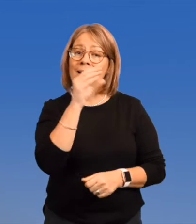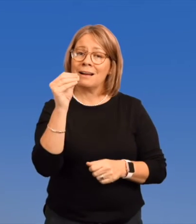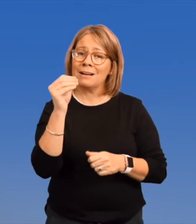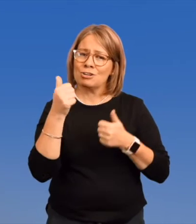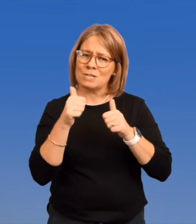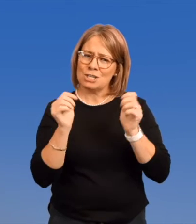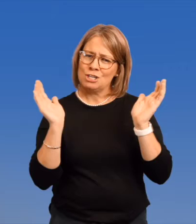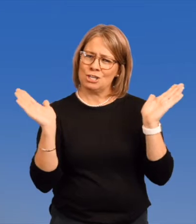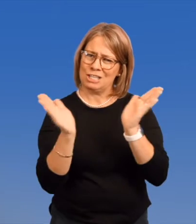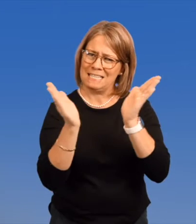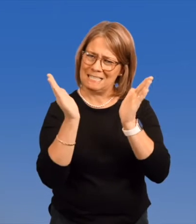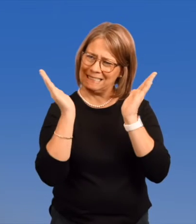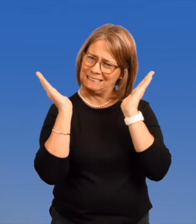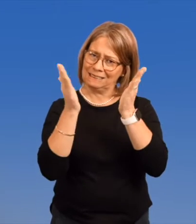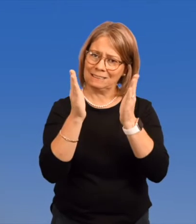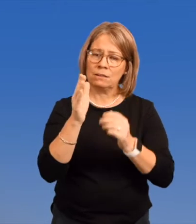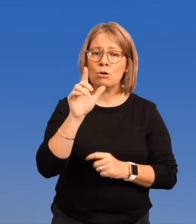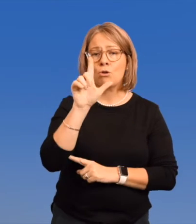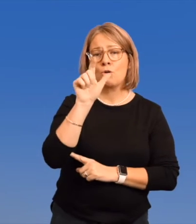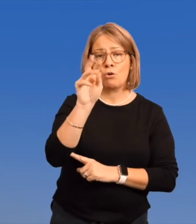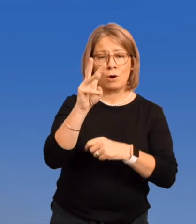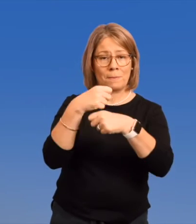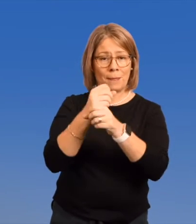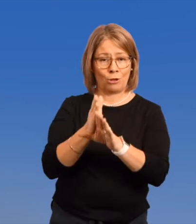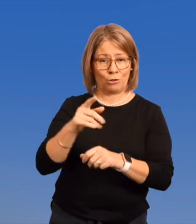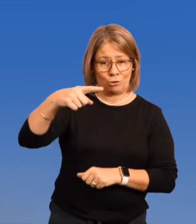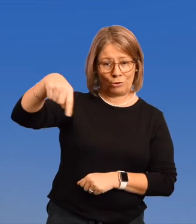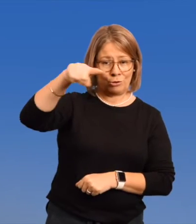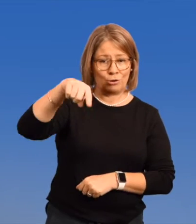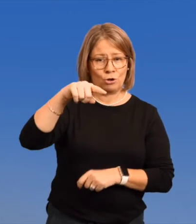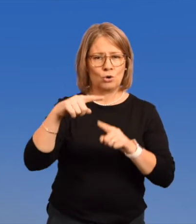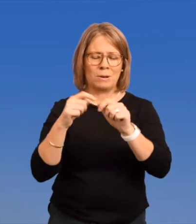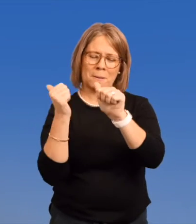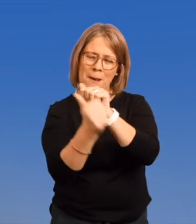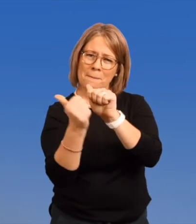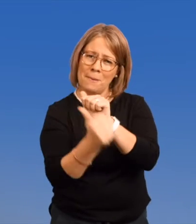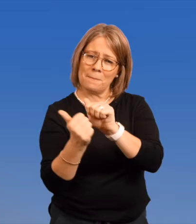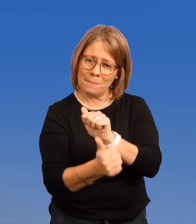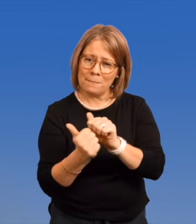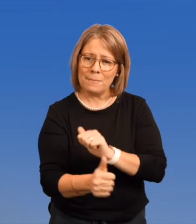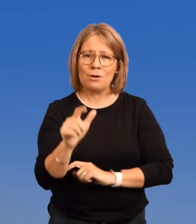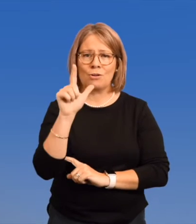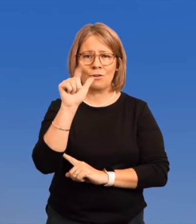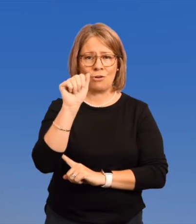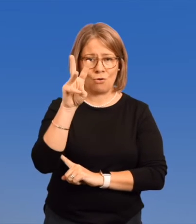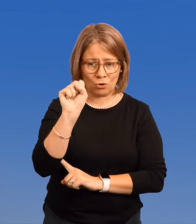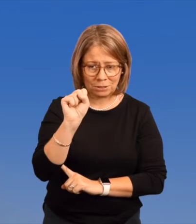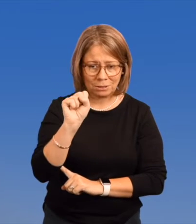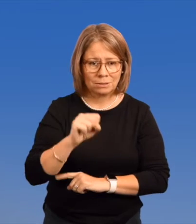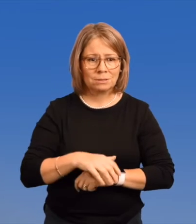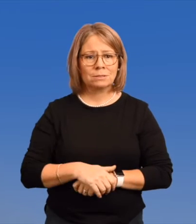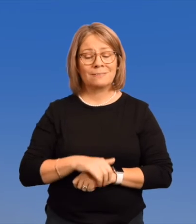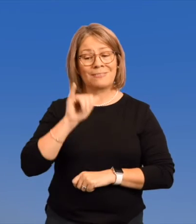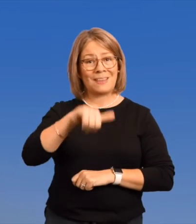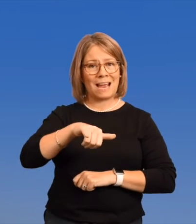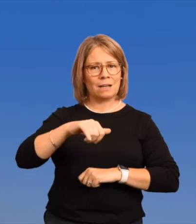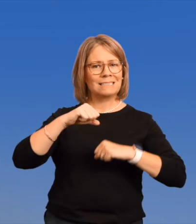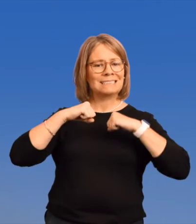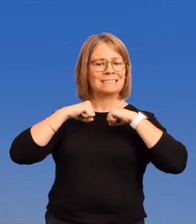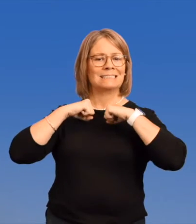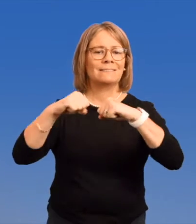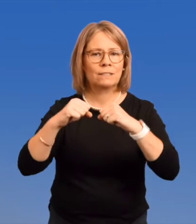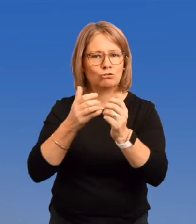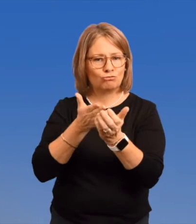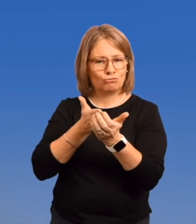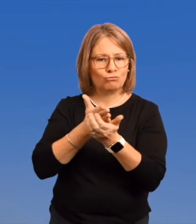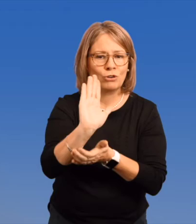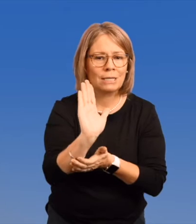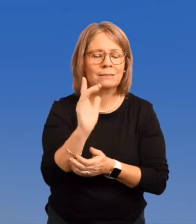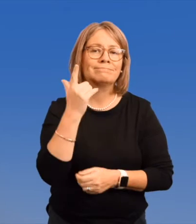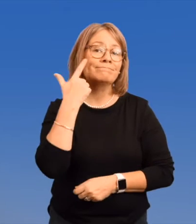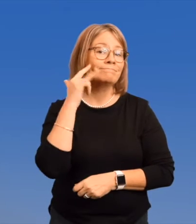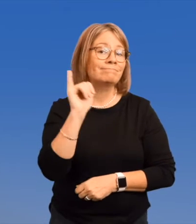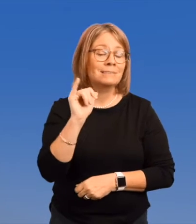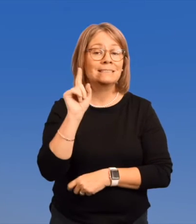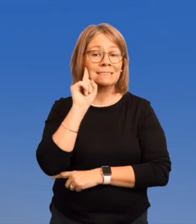and by trying to encourage lawmakers to pass laws that defend the rights of people,